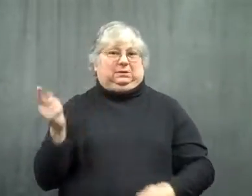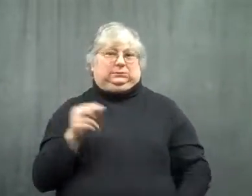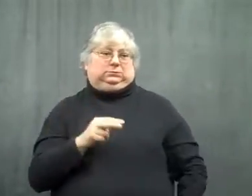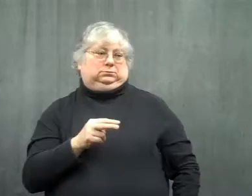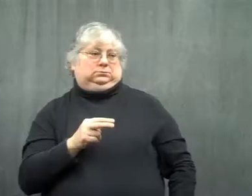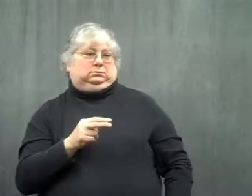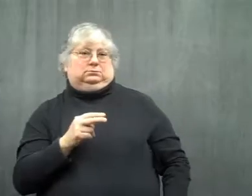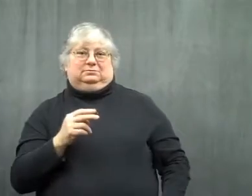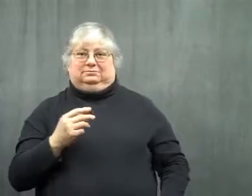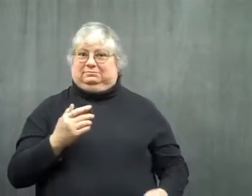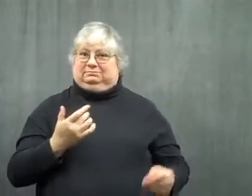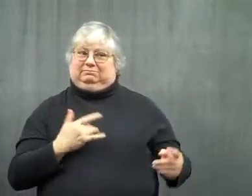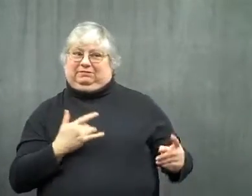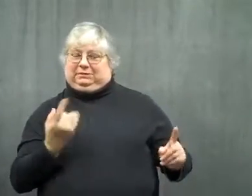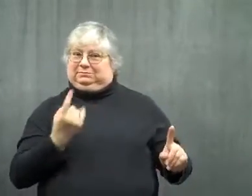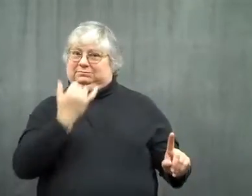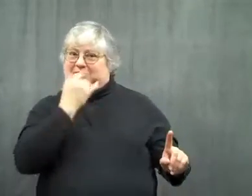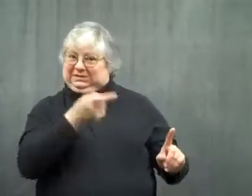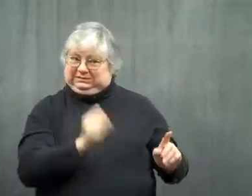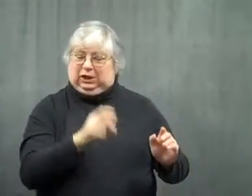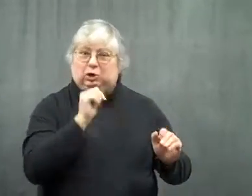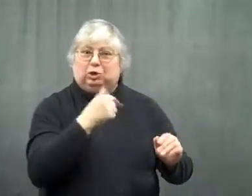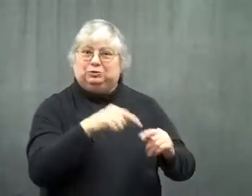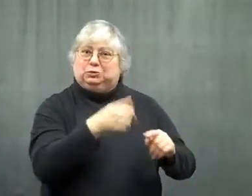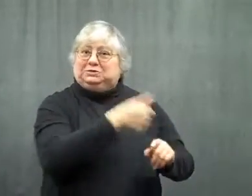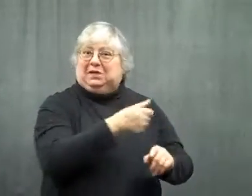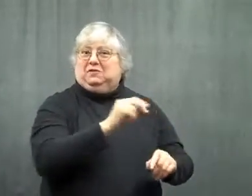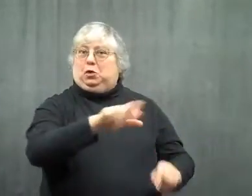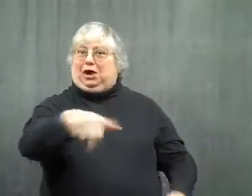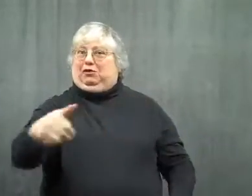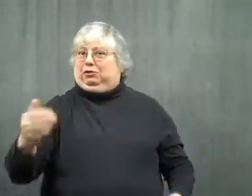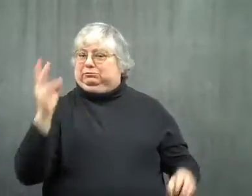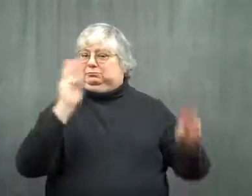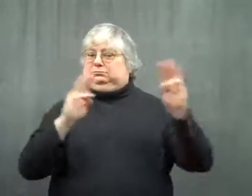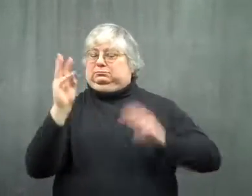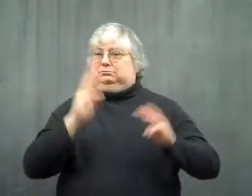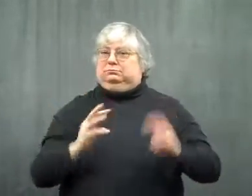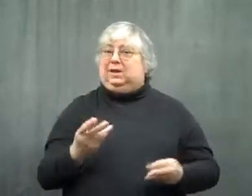They were concerned that he could be a danger to himself or others.